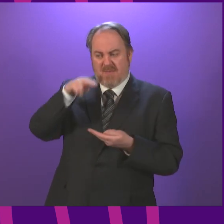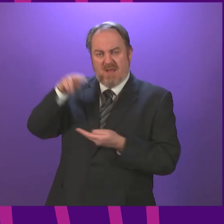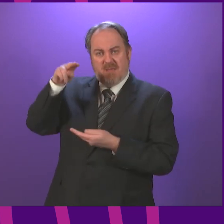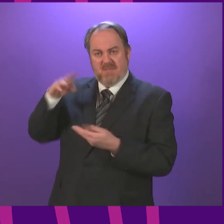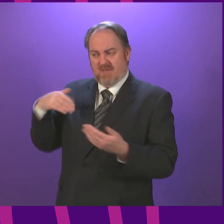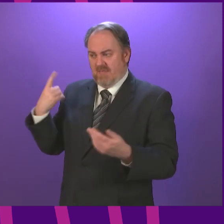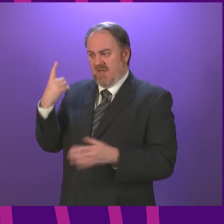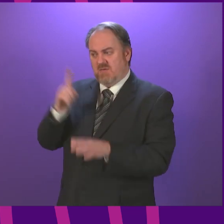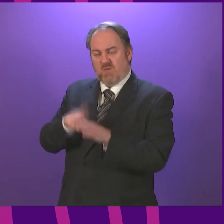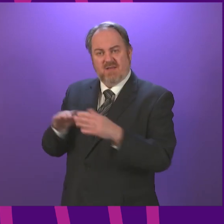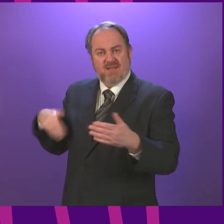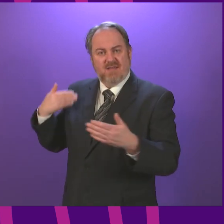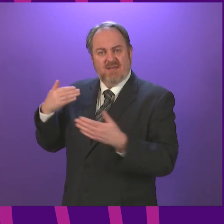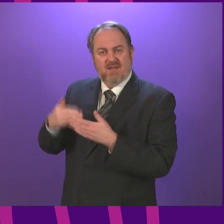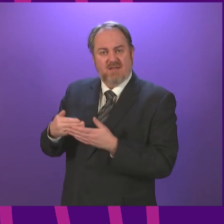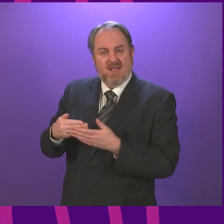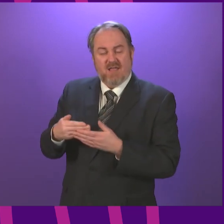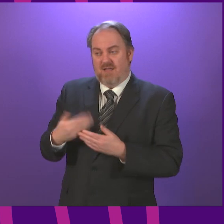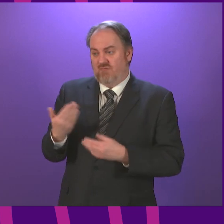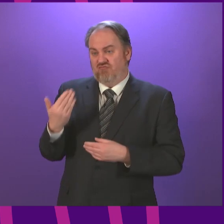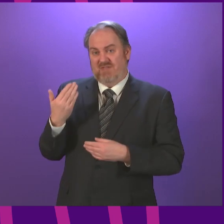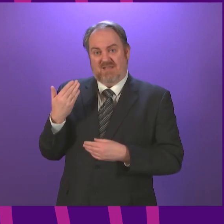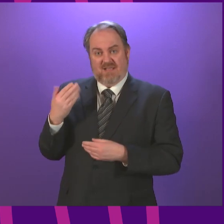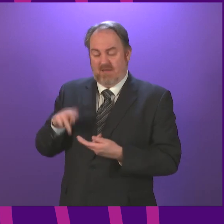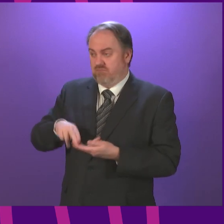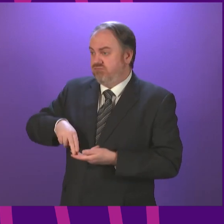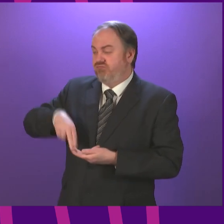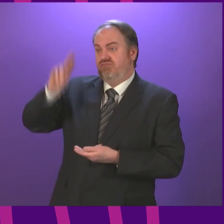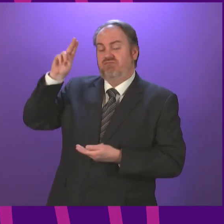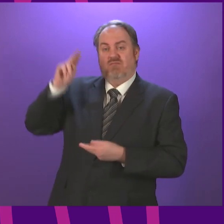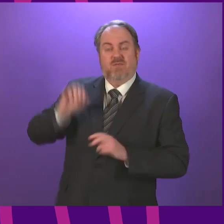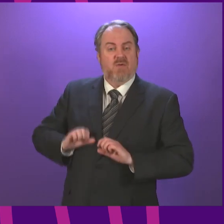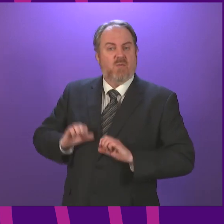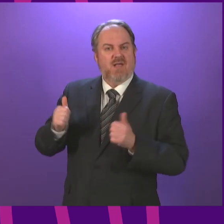to record highs in four of the past five months. The market looks very different now compared